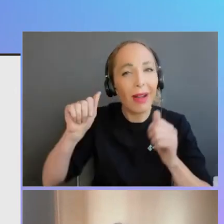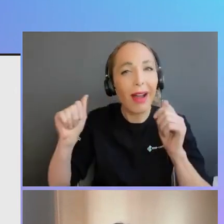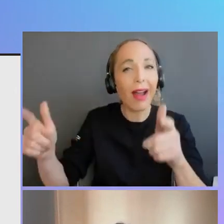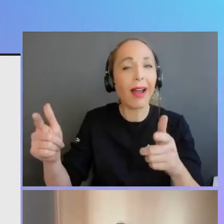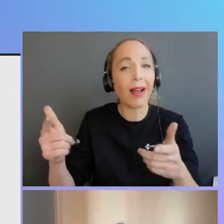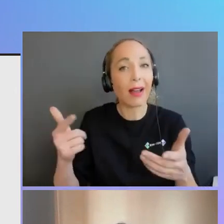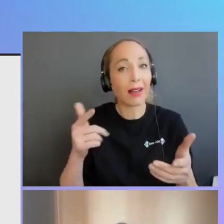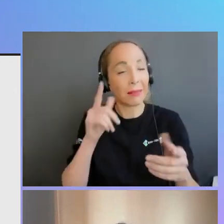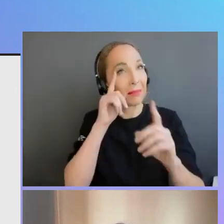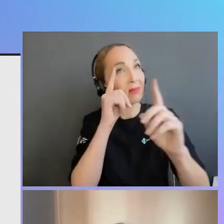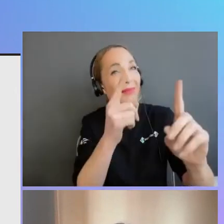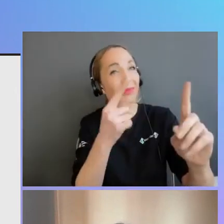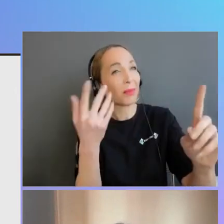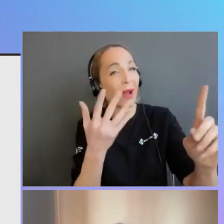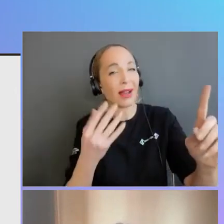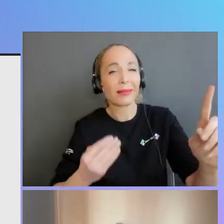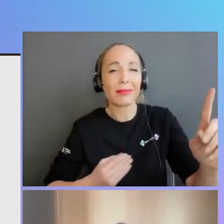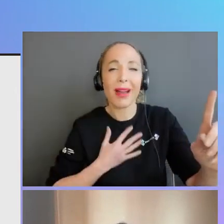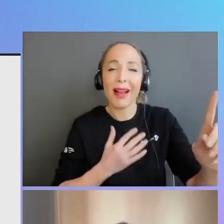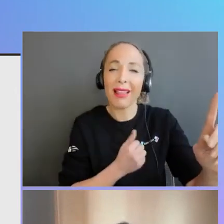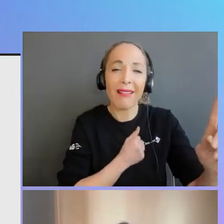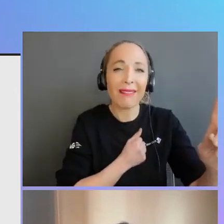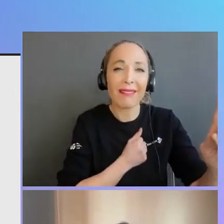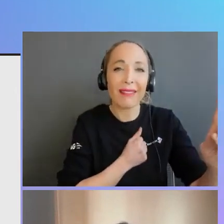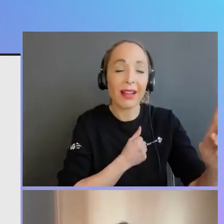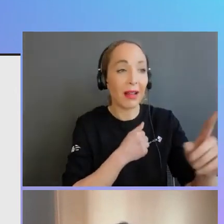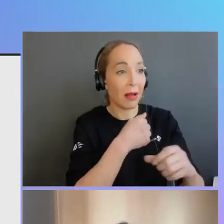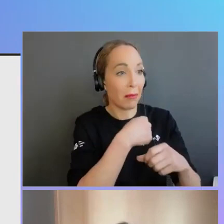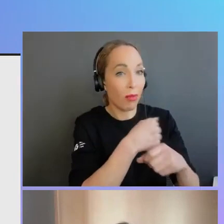our products, but through every interaction on our platforms. So